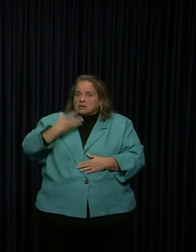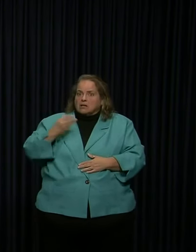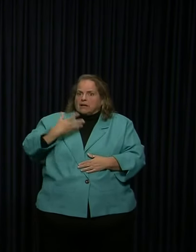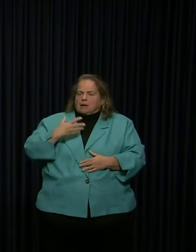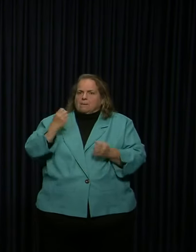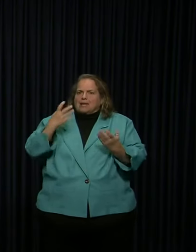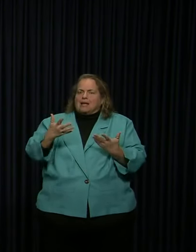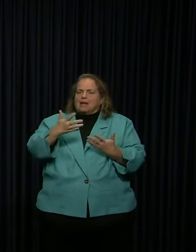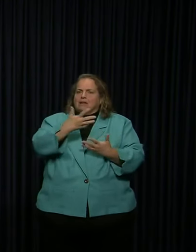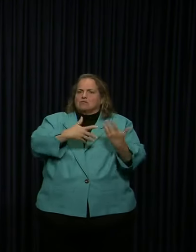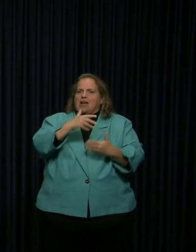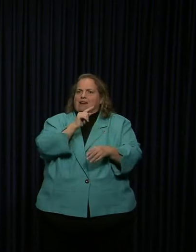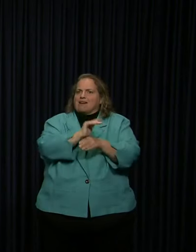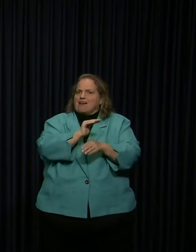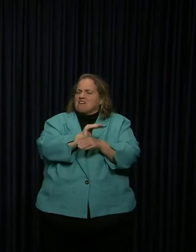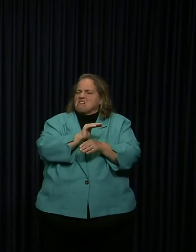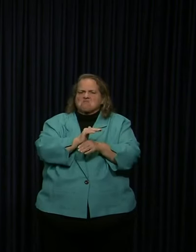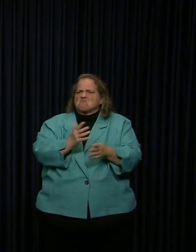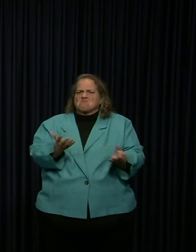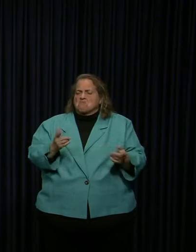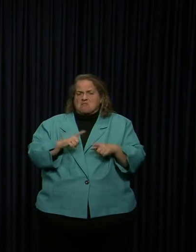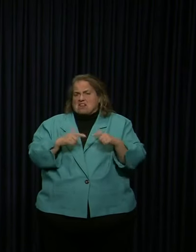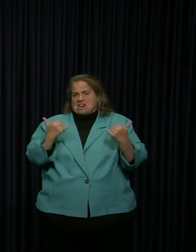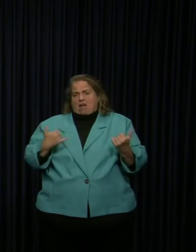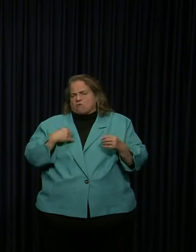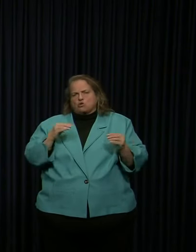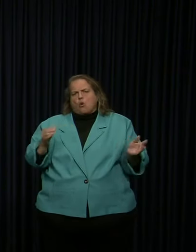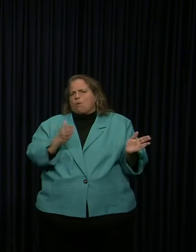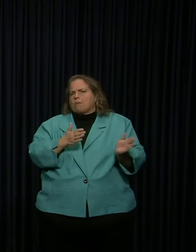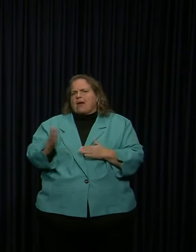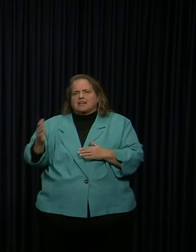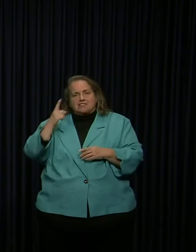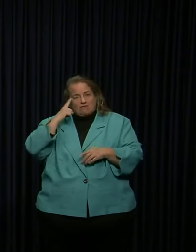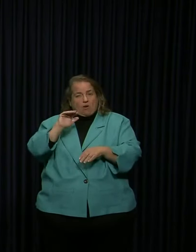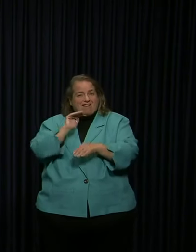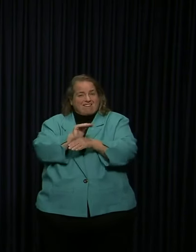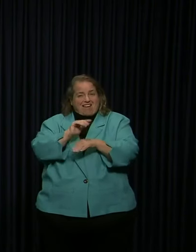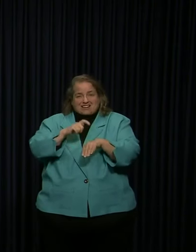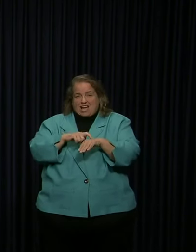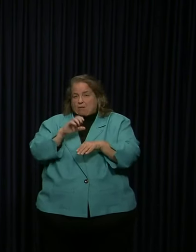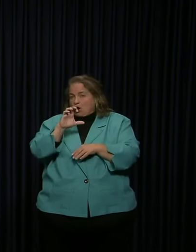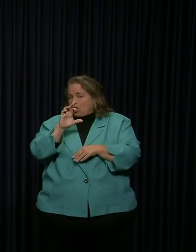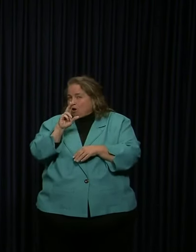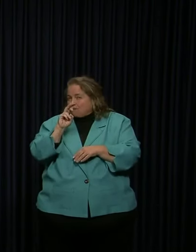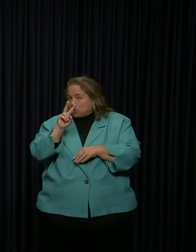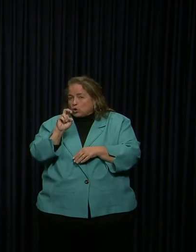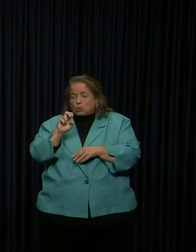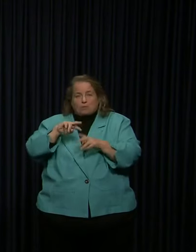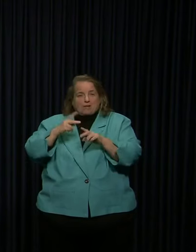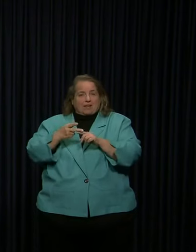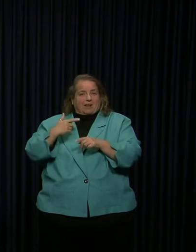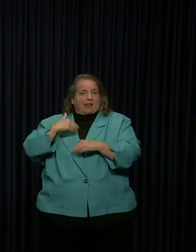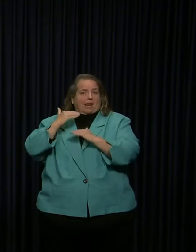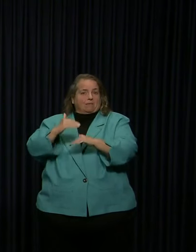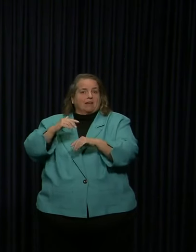HE GIVES ME GUIDANCE ON WHERE OUR SUPERINTENDENTS ARE AND WHAT HIS SUGGESTIONS ARE, AND THEN WE